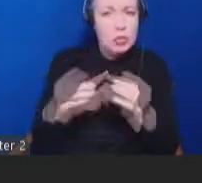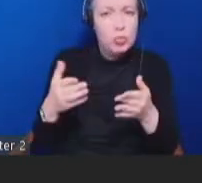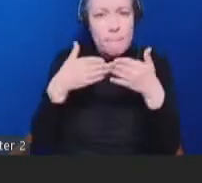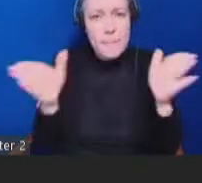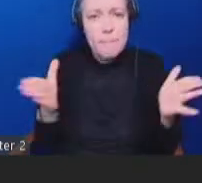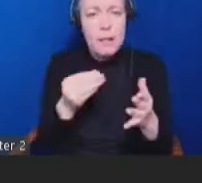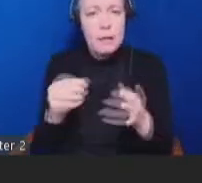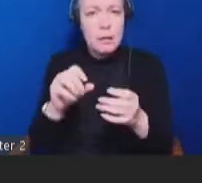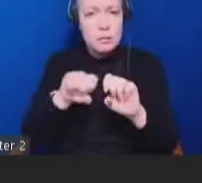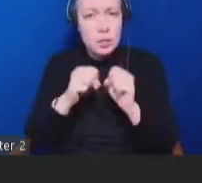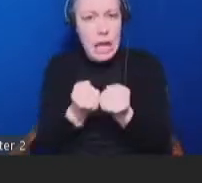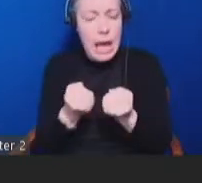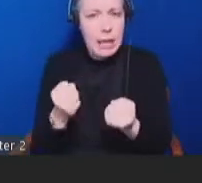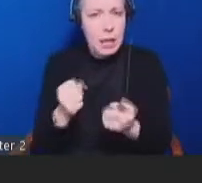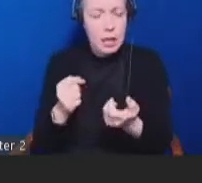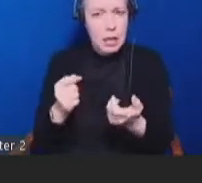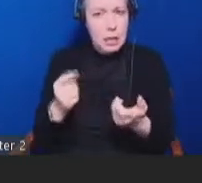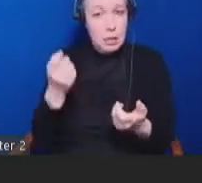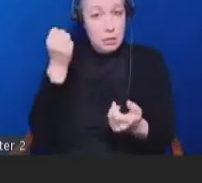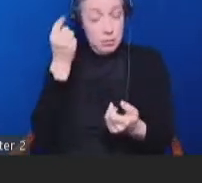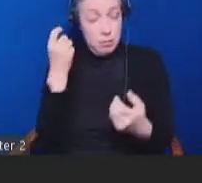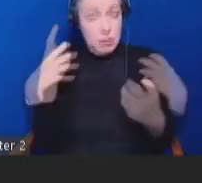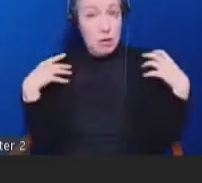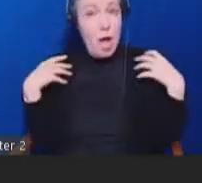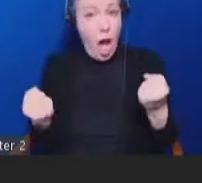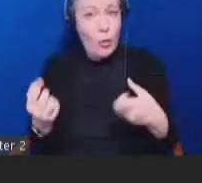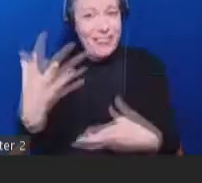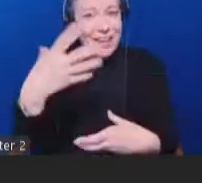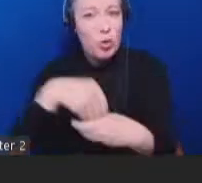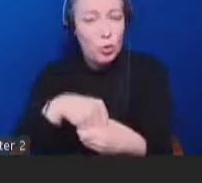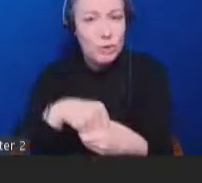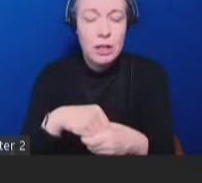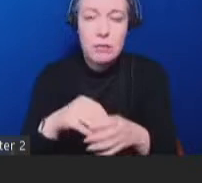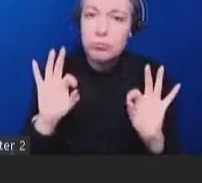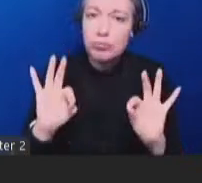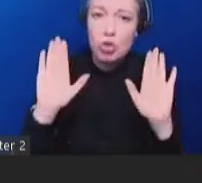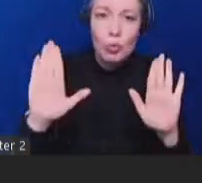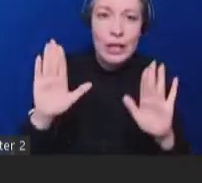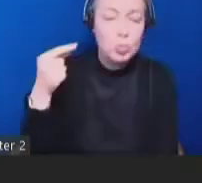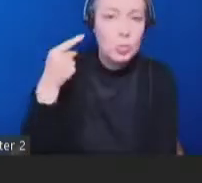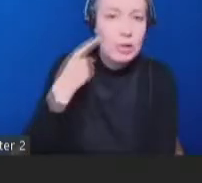state of health inclusivity. It was great to hear the previous panel, and how those all interrelate.